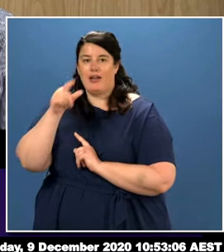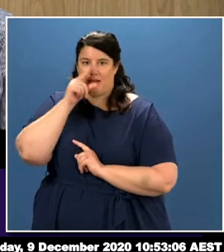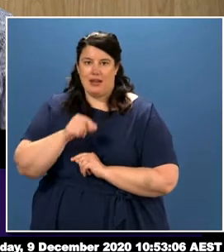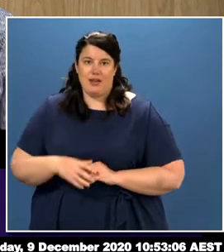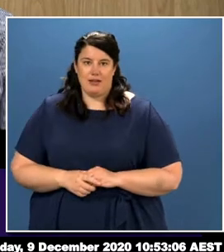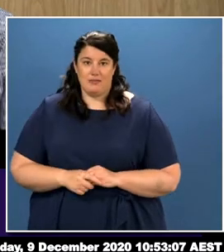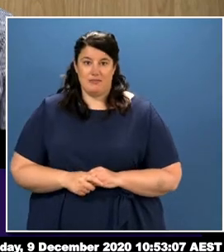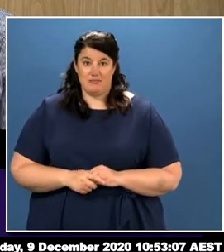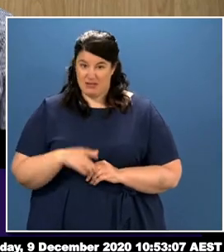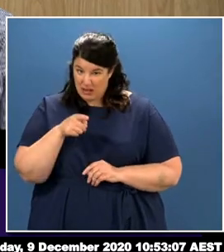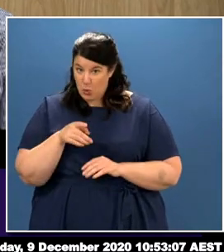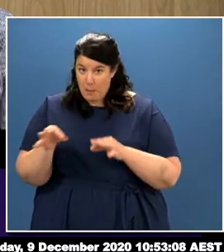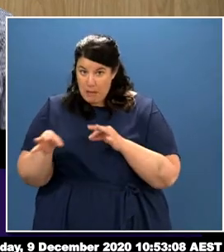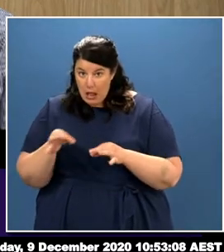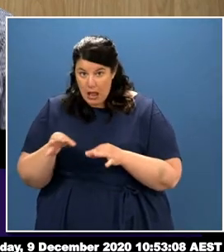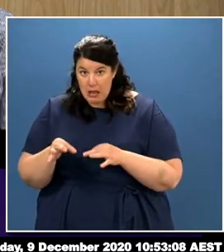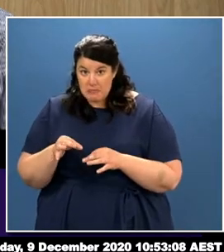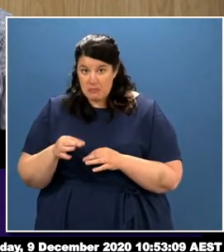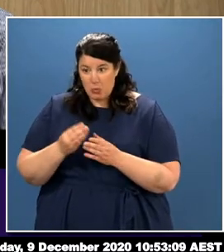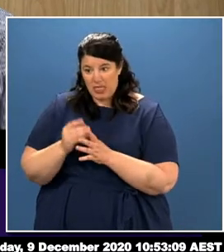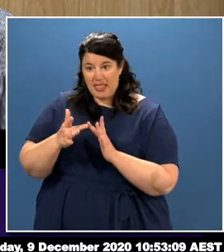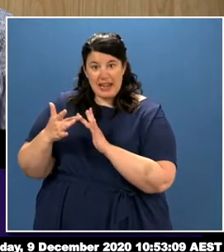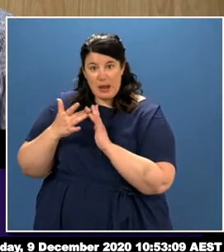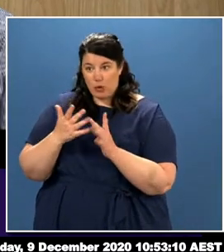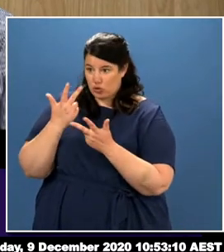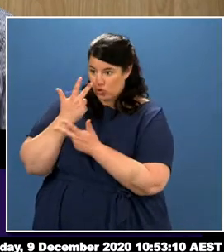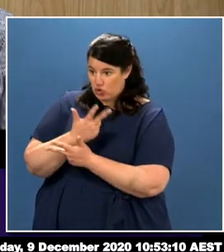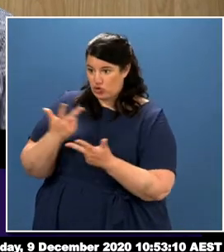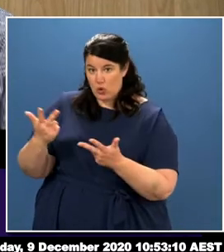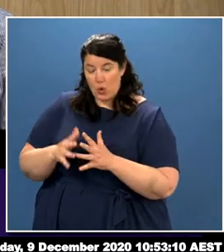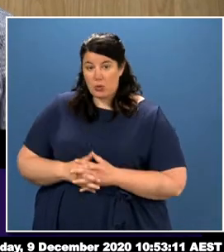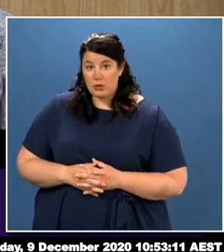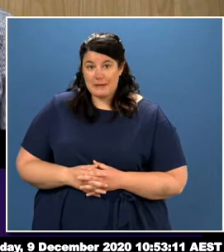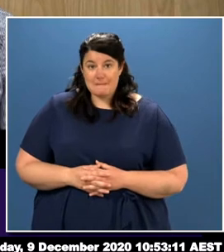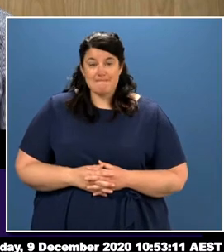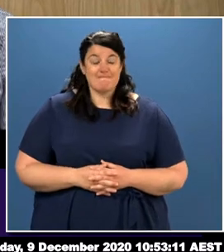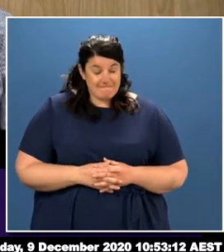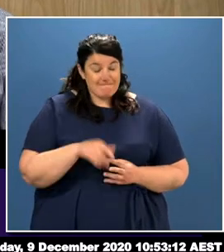thing that you're doing with Diverse Abilities and the Law Society? That's the goal.